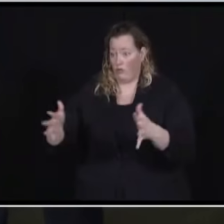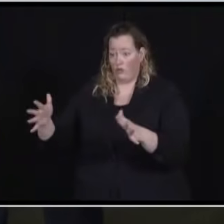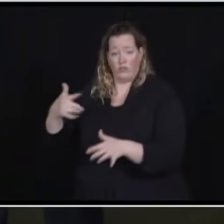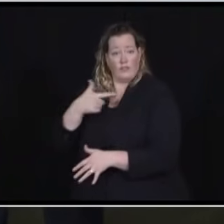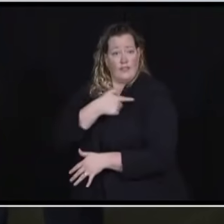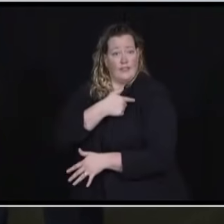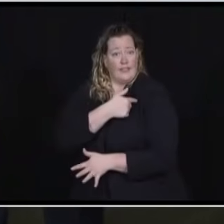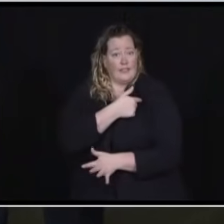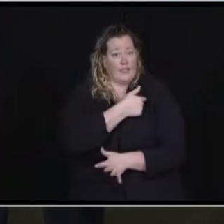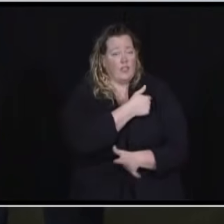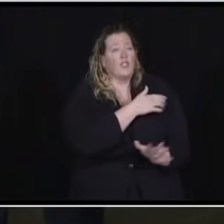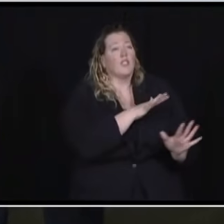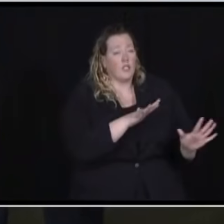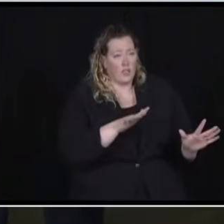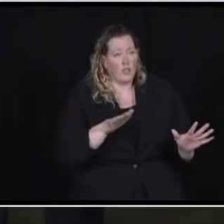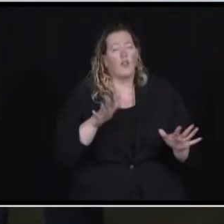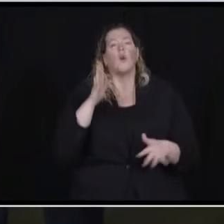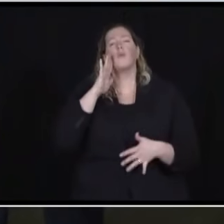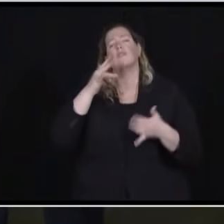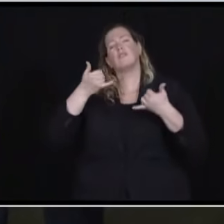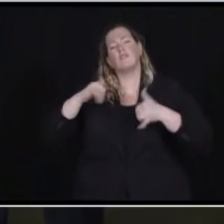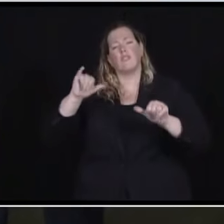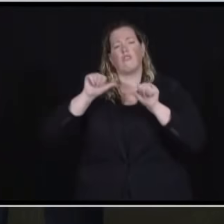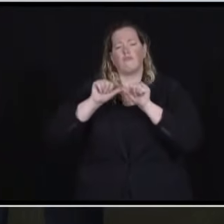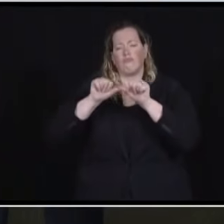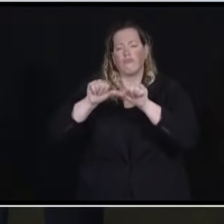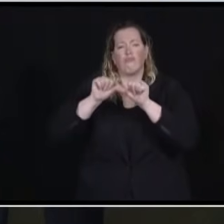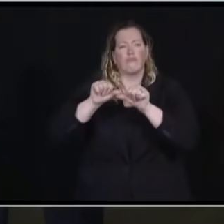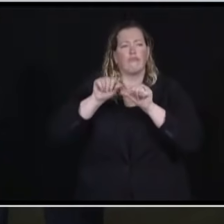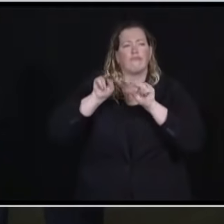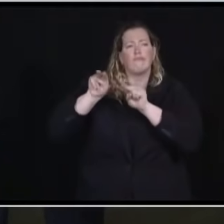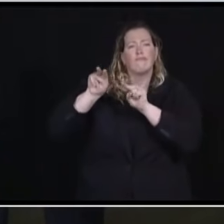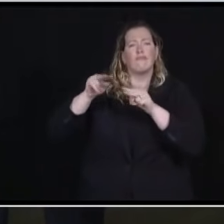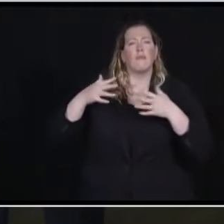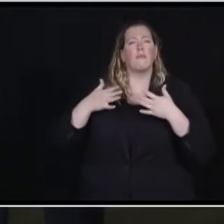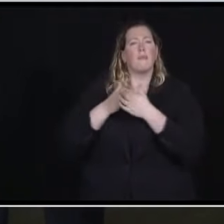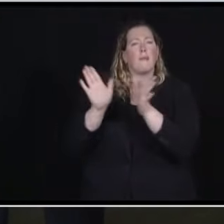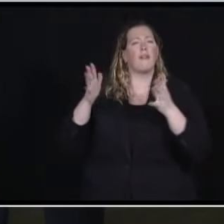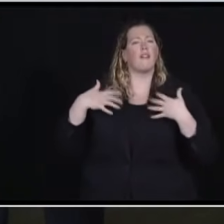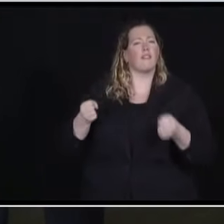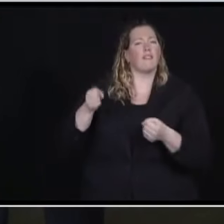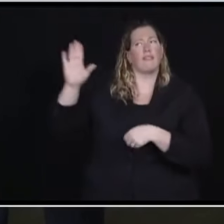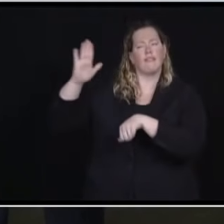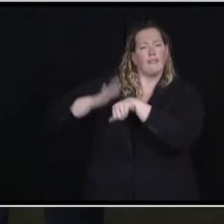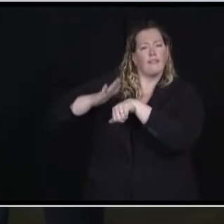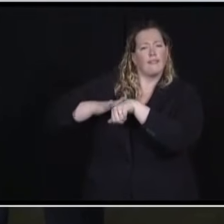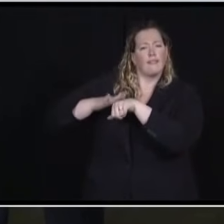the health and well-being of each and every Ontarian. And until such time, when we have all been